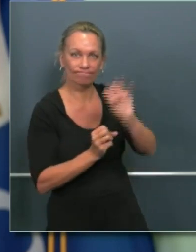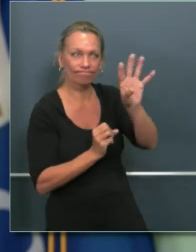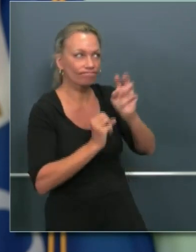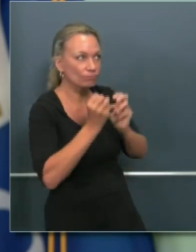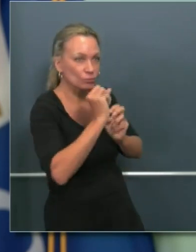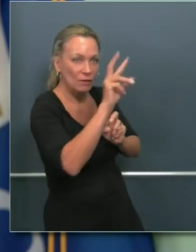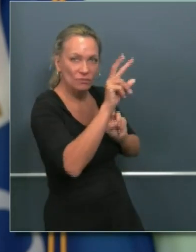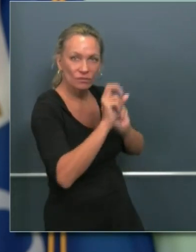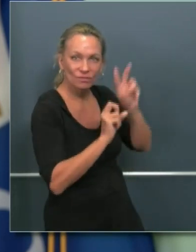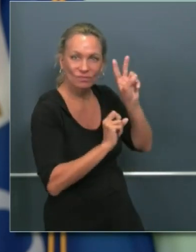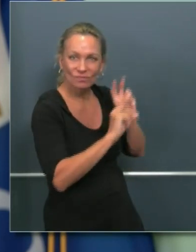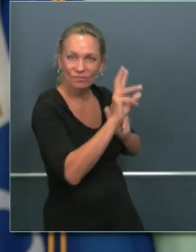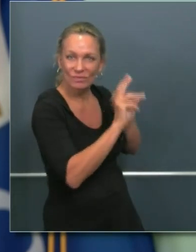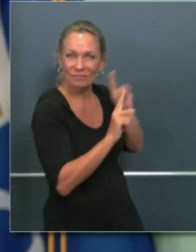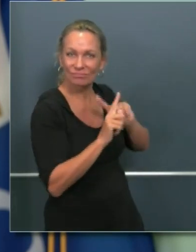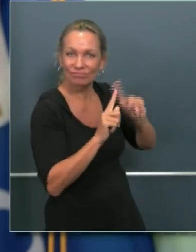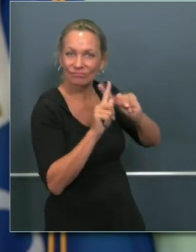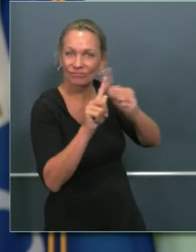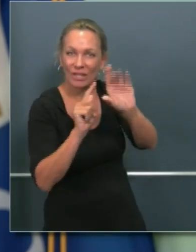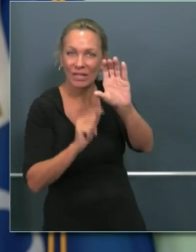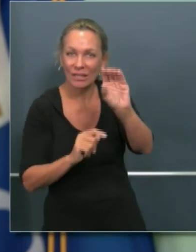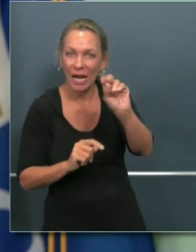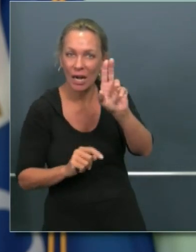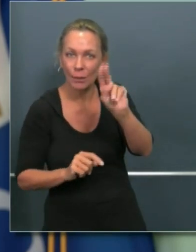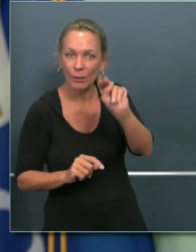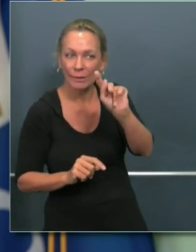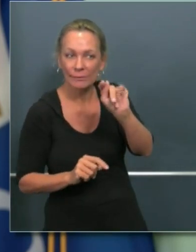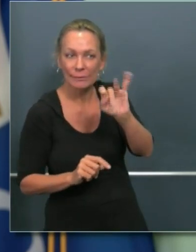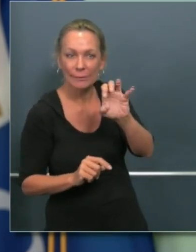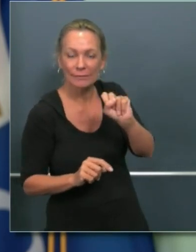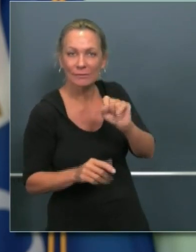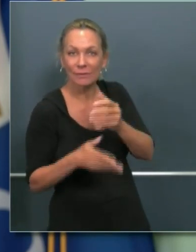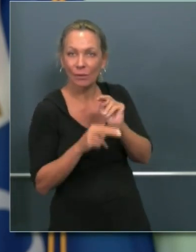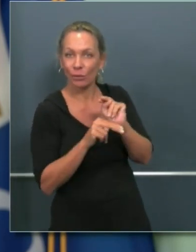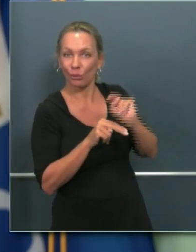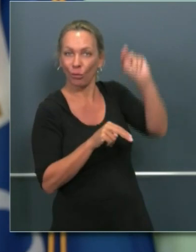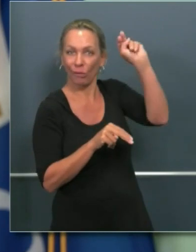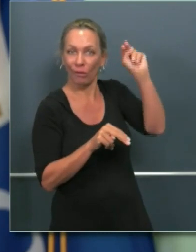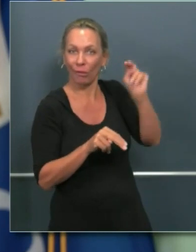OF STRESS AND STRAIN ON THE SURROUNDING SYSTEMS. BUT ALSO RECKON RIGHT ONLY REINFORCING